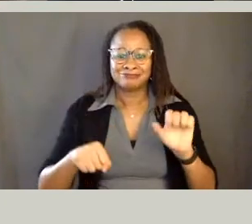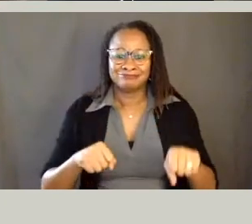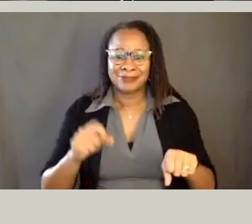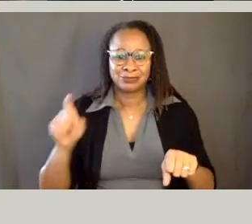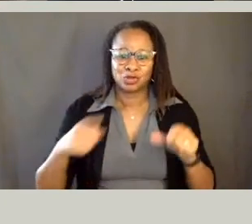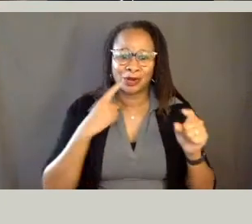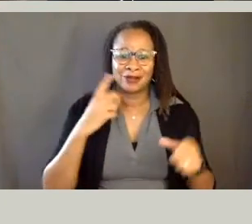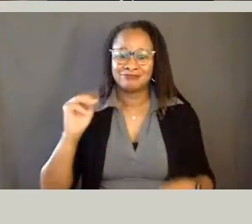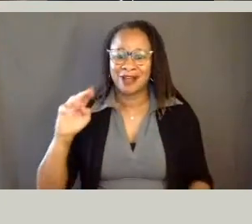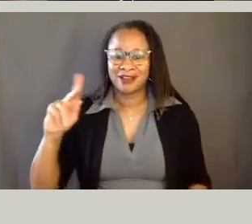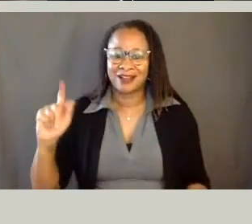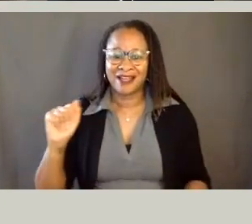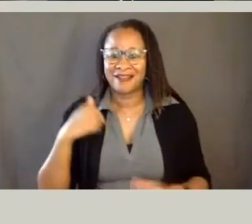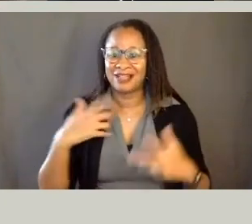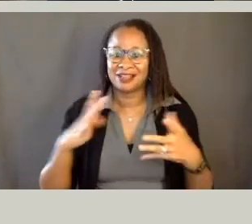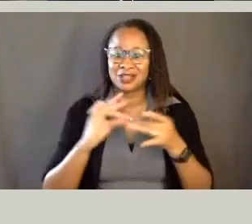you have a lot to comment on that as well.